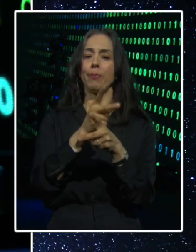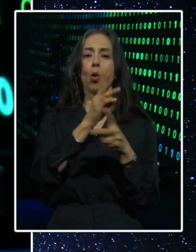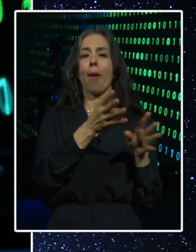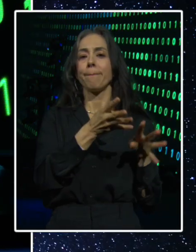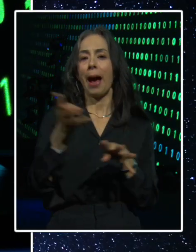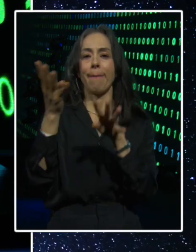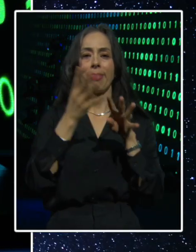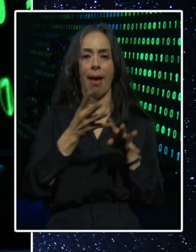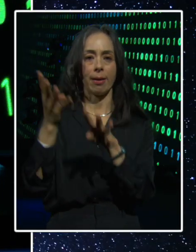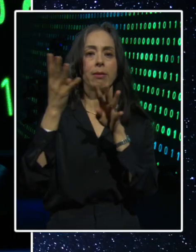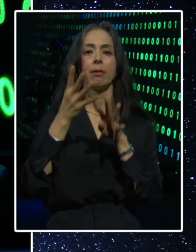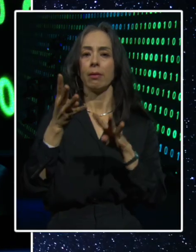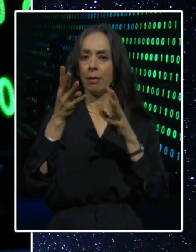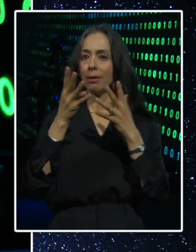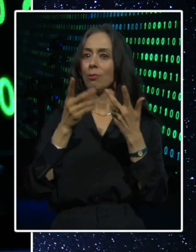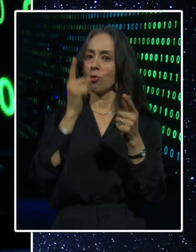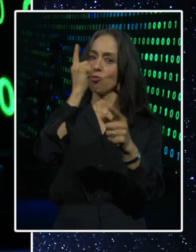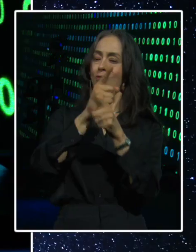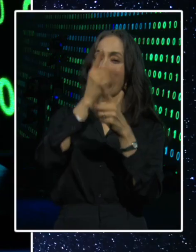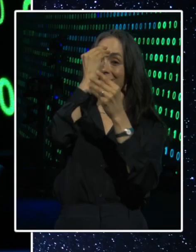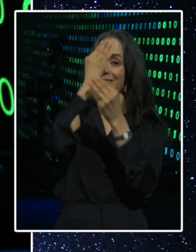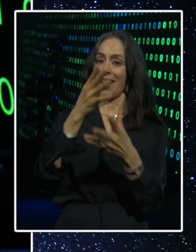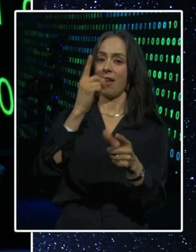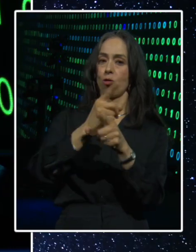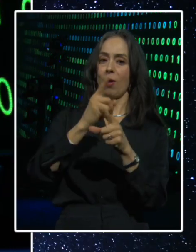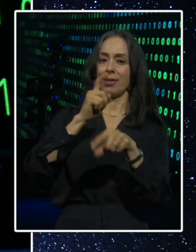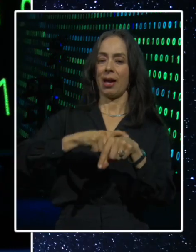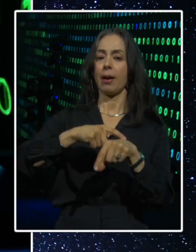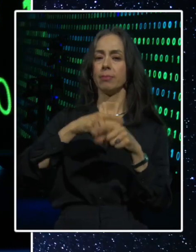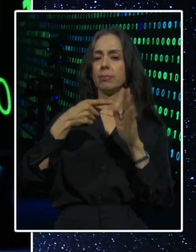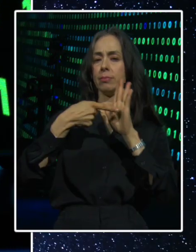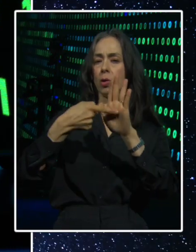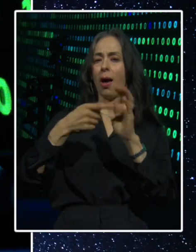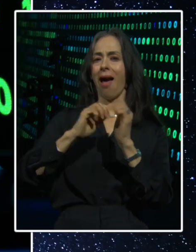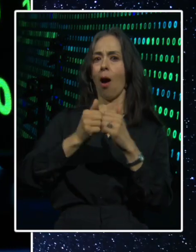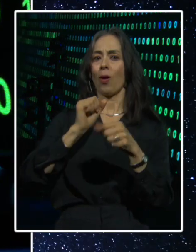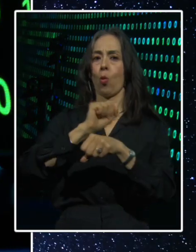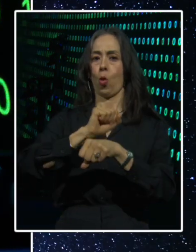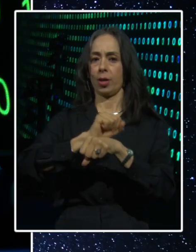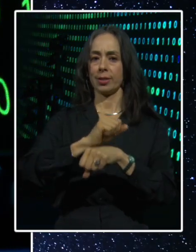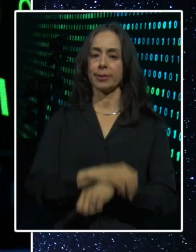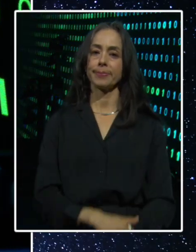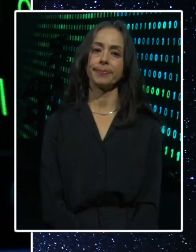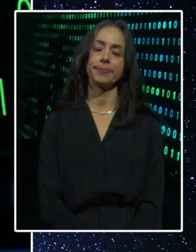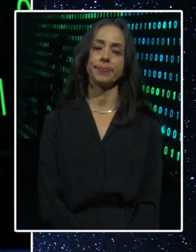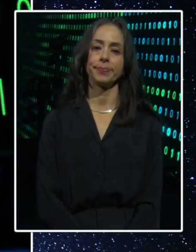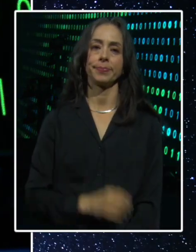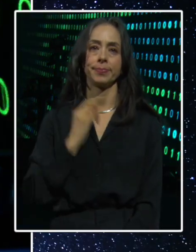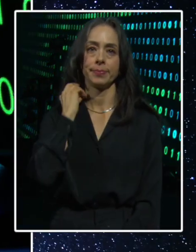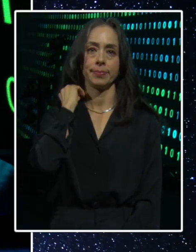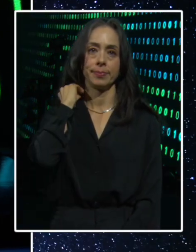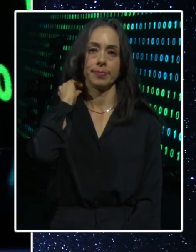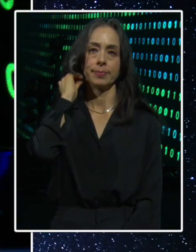and keep your pipelines fed with the right data at the right time. And here is how it works.